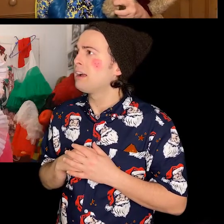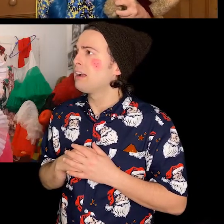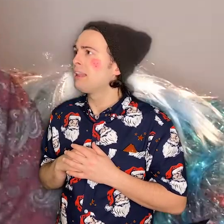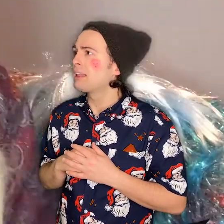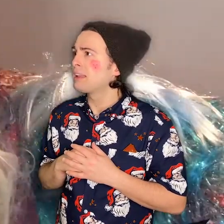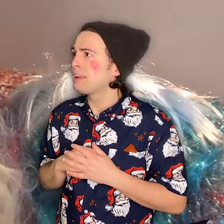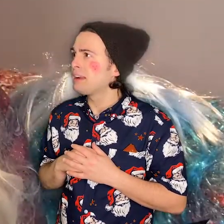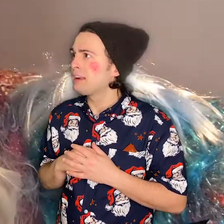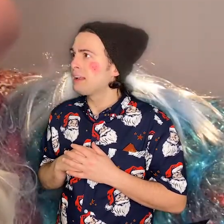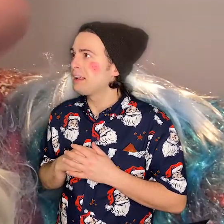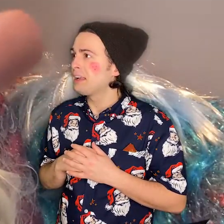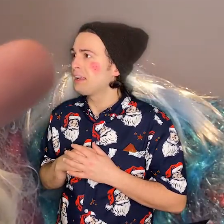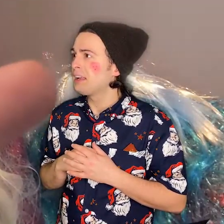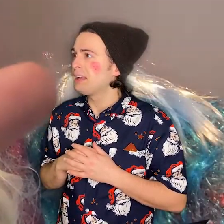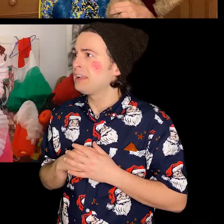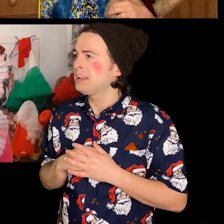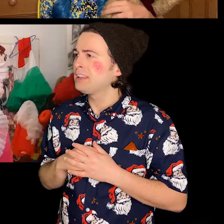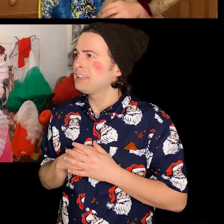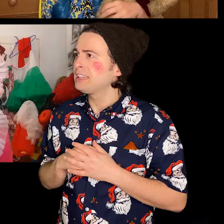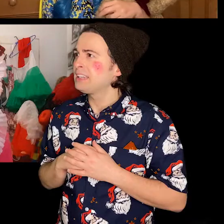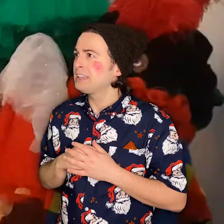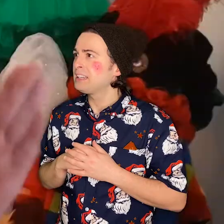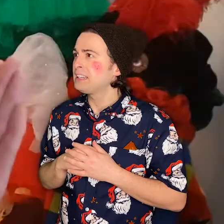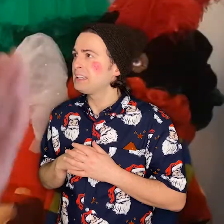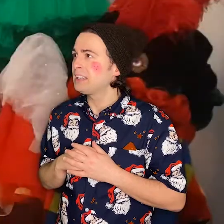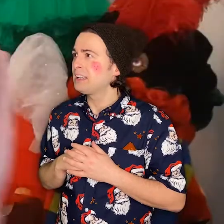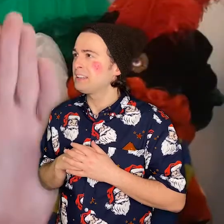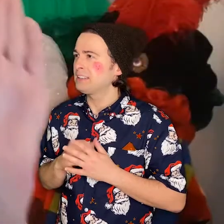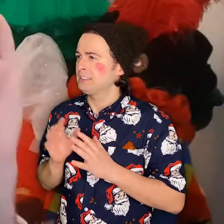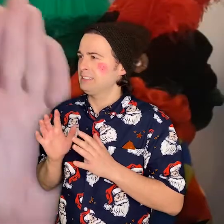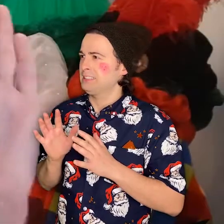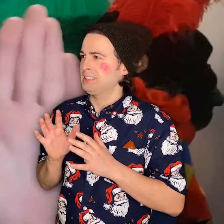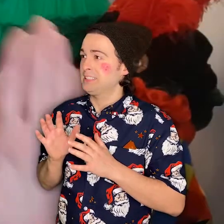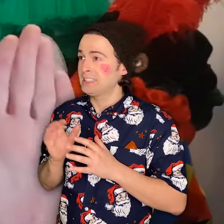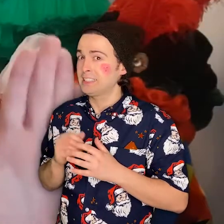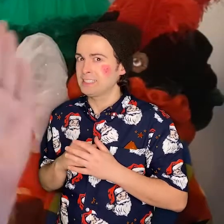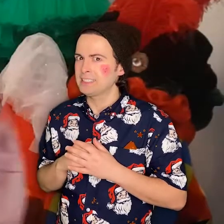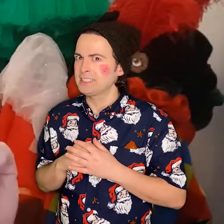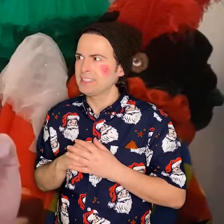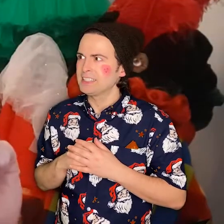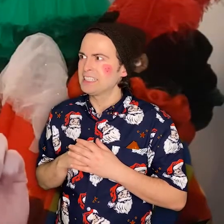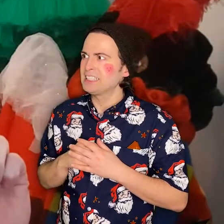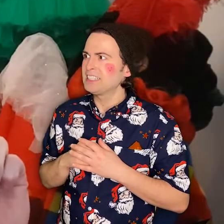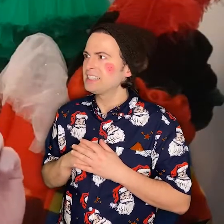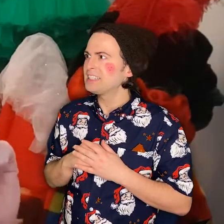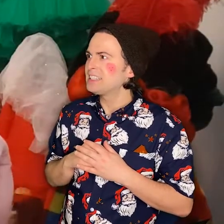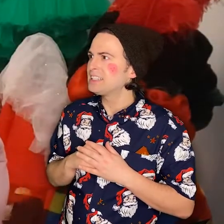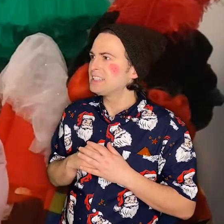Carina – You’re fired Helen – Dames, dames dames, I think you’ll find